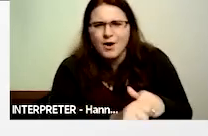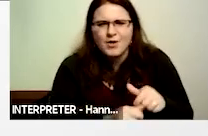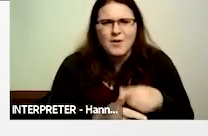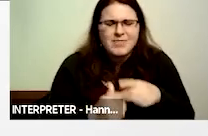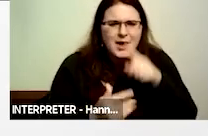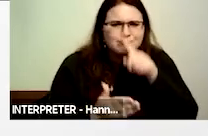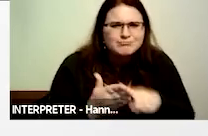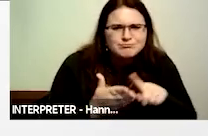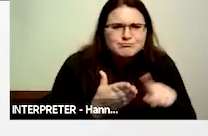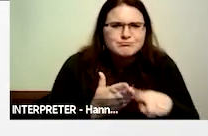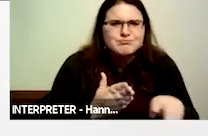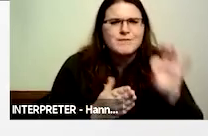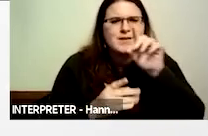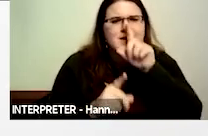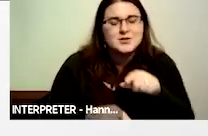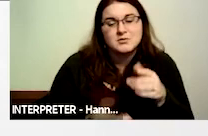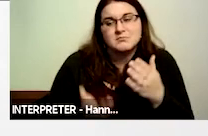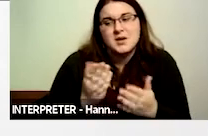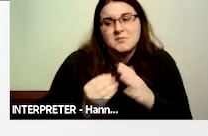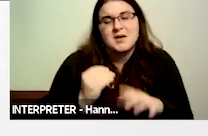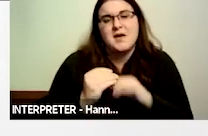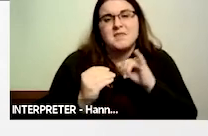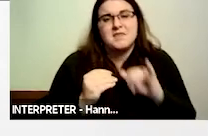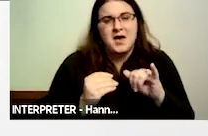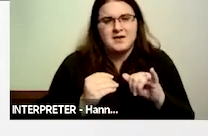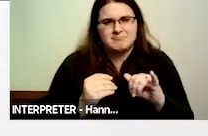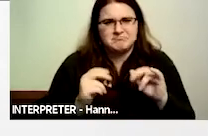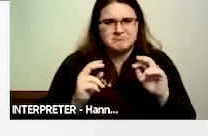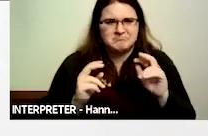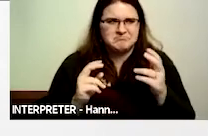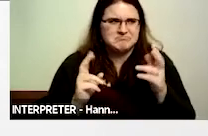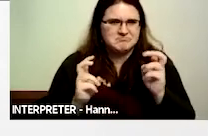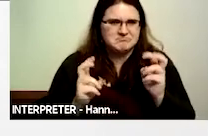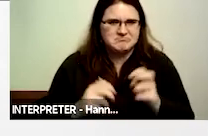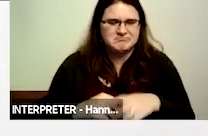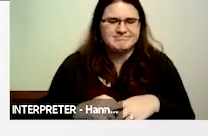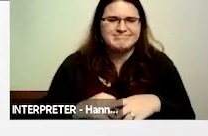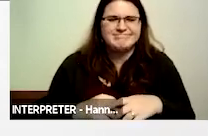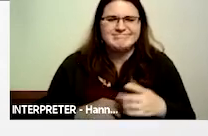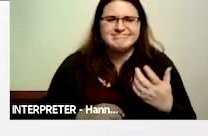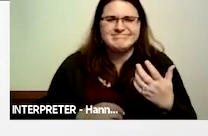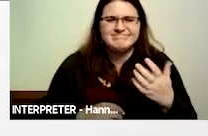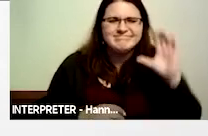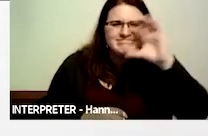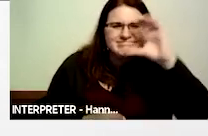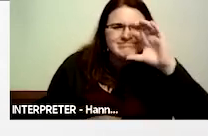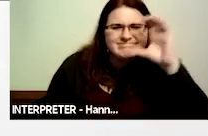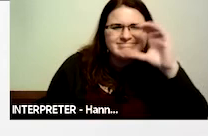with things like that. I mean, again, it's, it's the escape room twisted there that says Ben Woelk: scavenger hunt all sorts of Rick Mislan: Things like very Ben Woelk: Splendid and